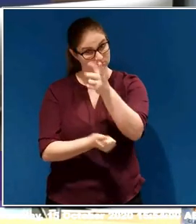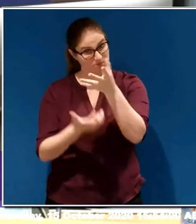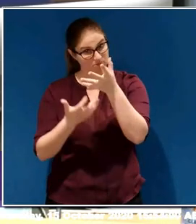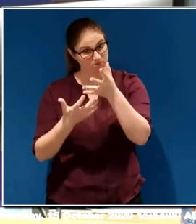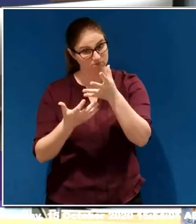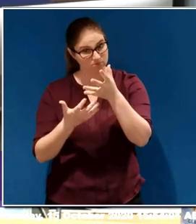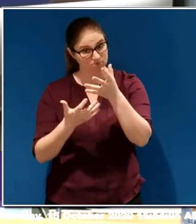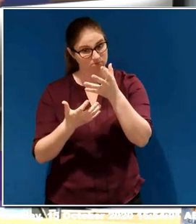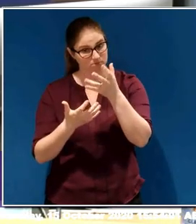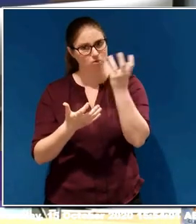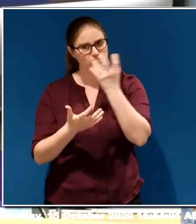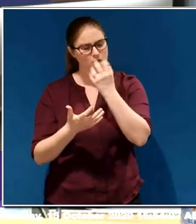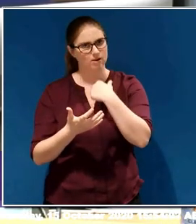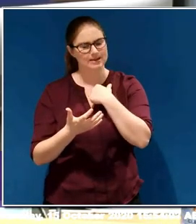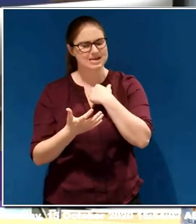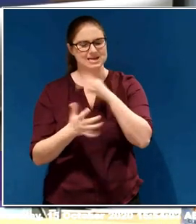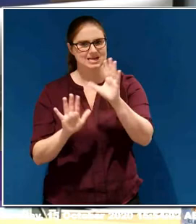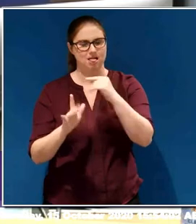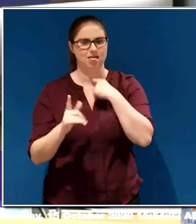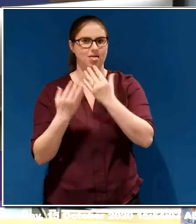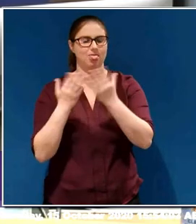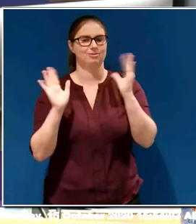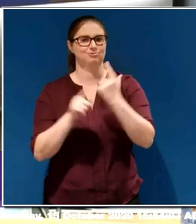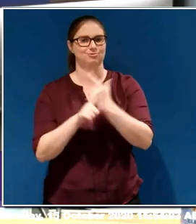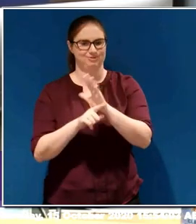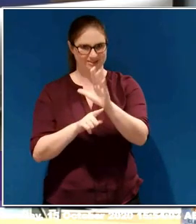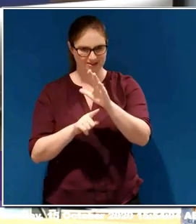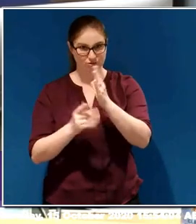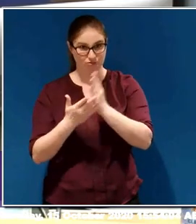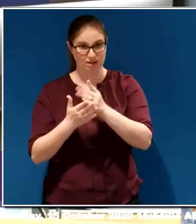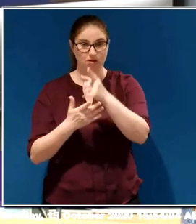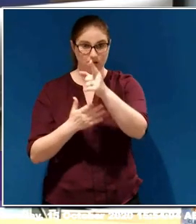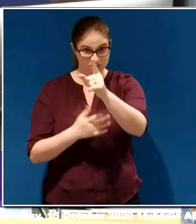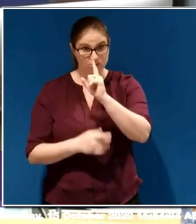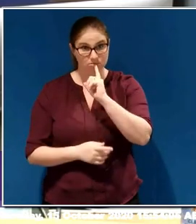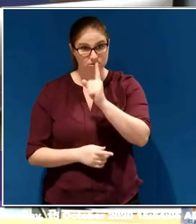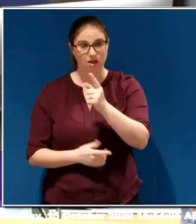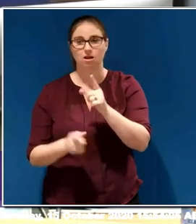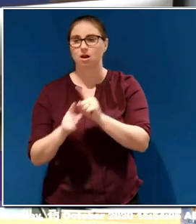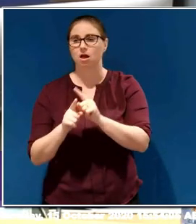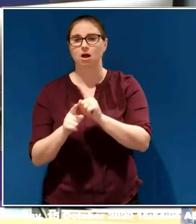Failure at school, juvenile justice involvement, and then the prison